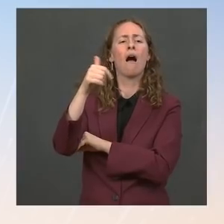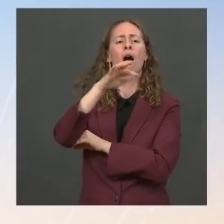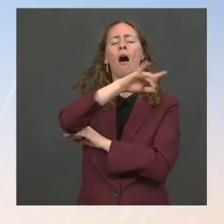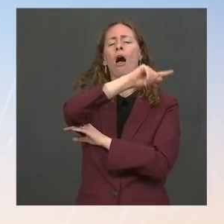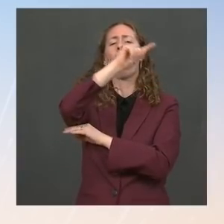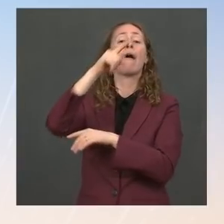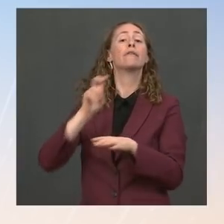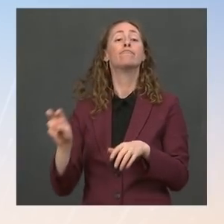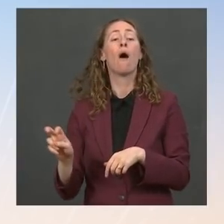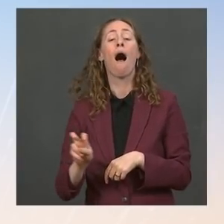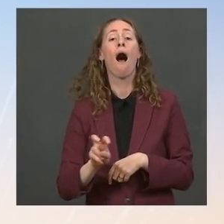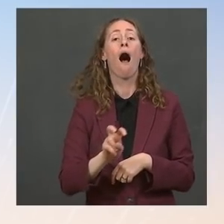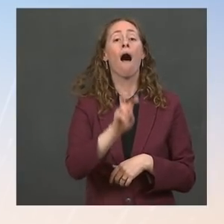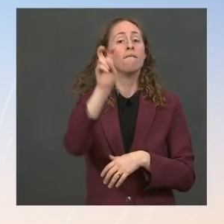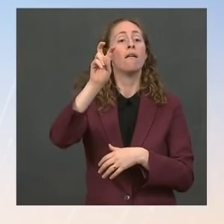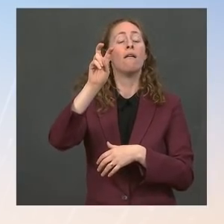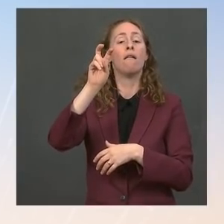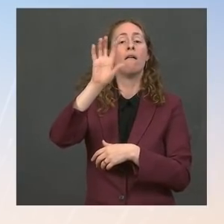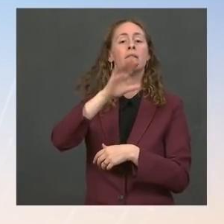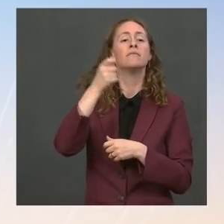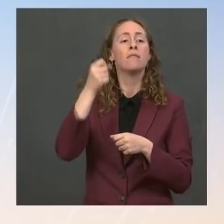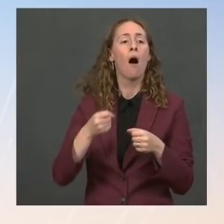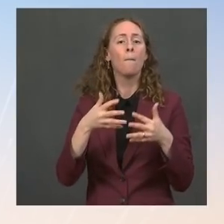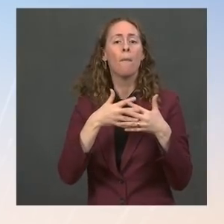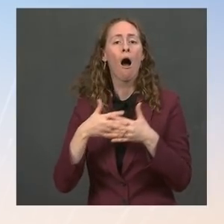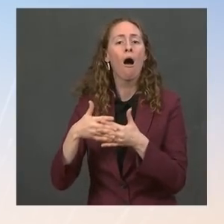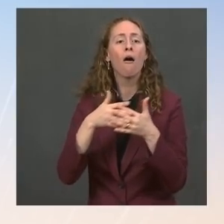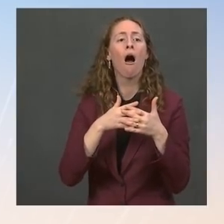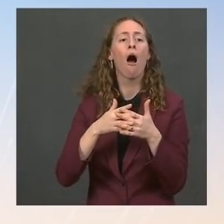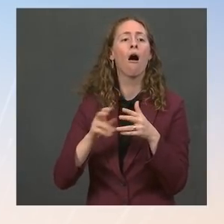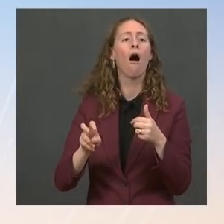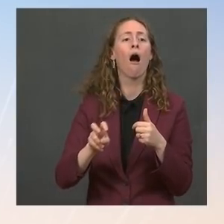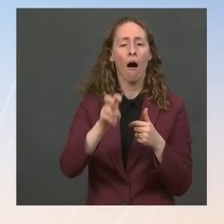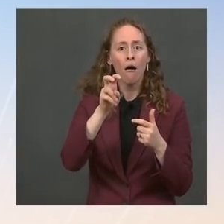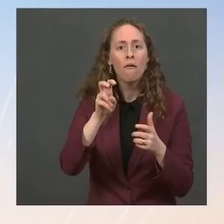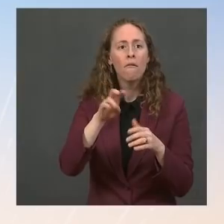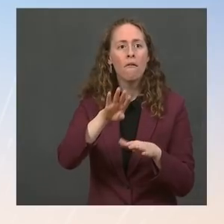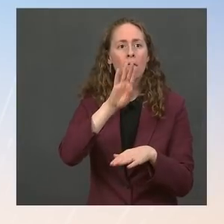either way, what is there for them to go back to when these planes are taking them back?